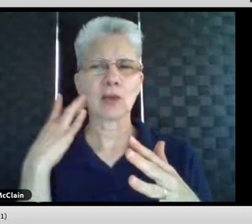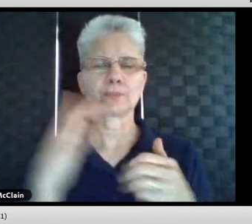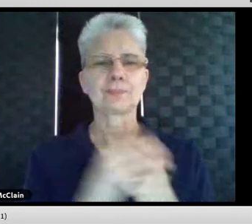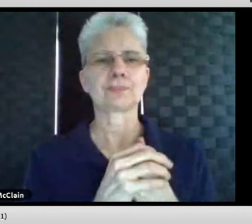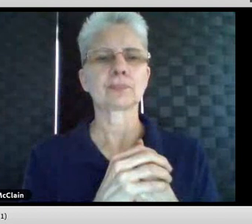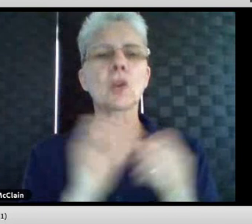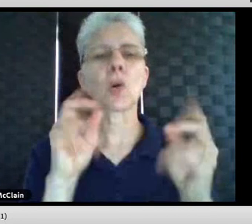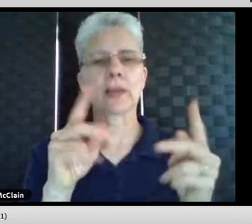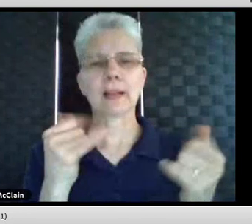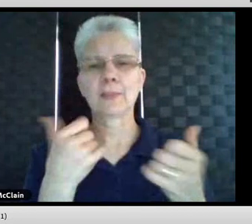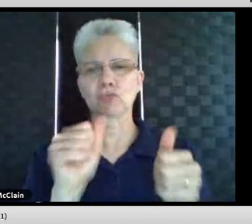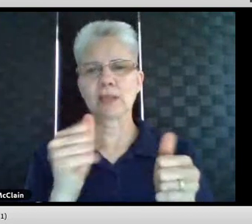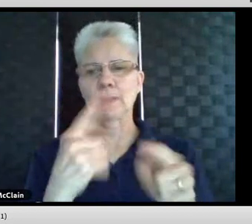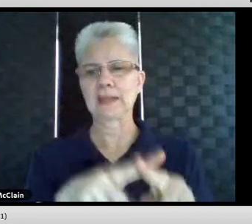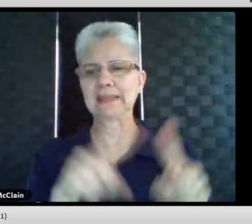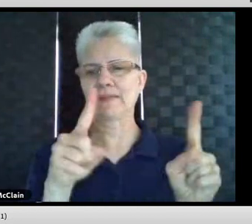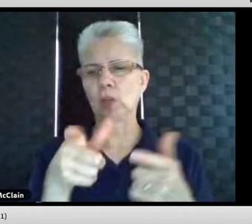Okay, let me try something real quick.